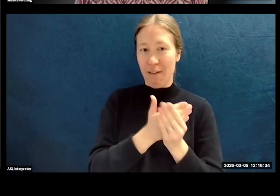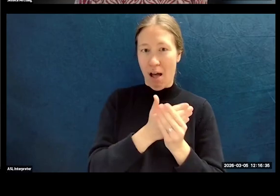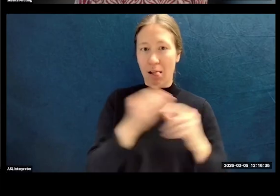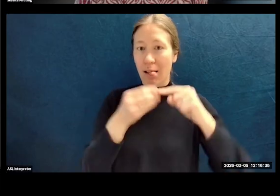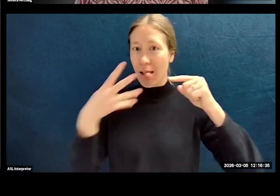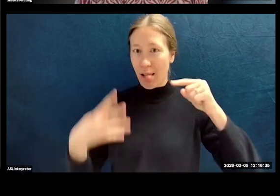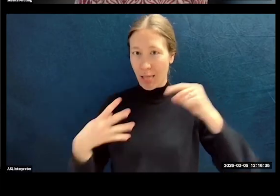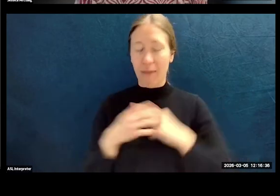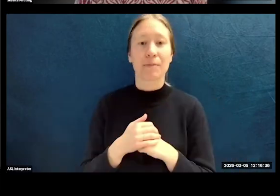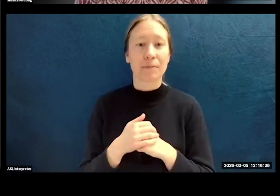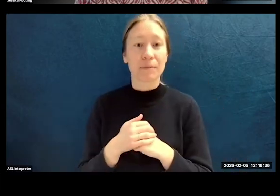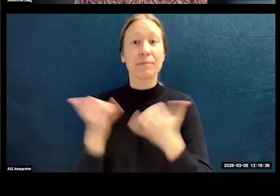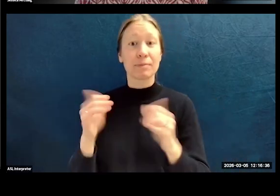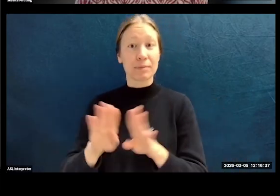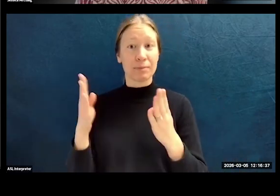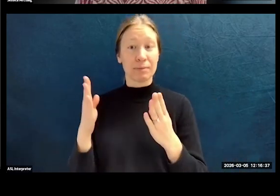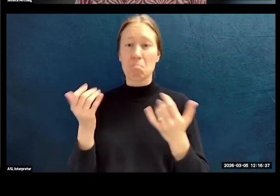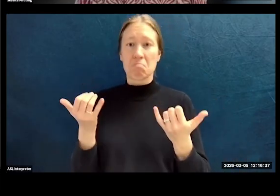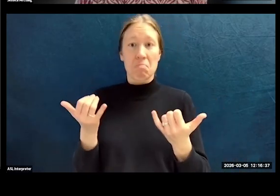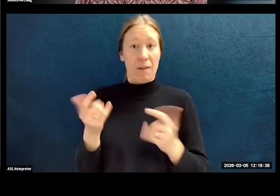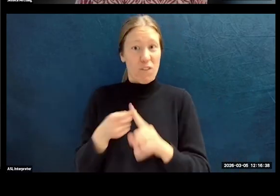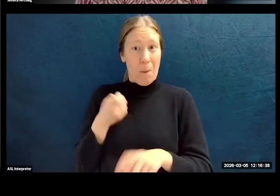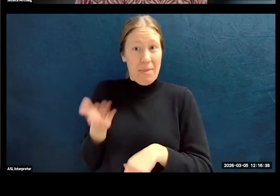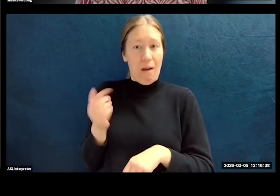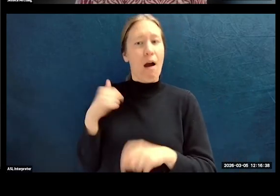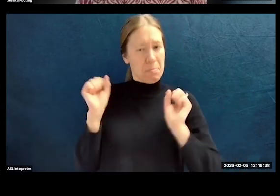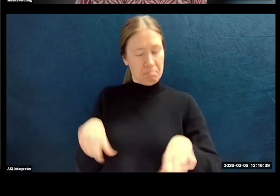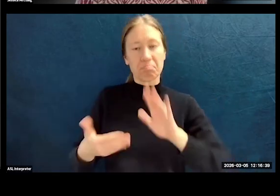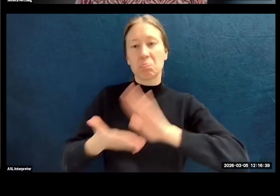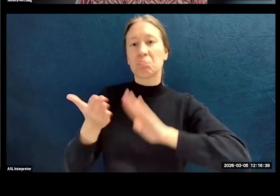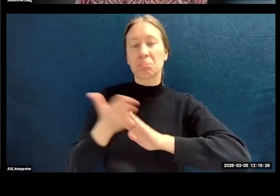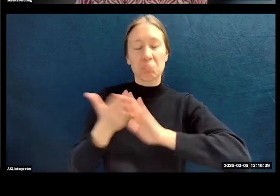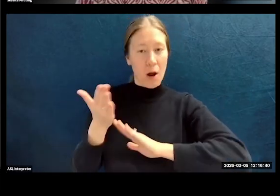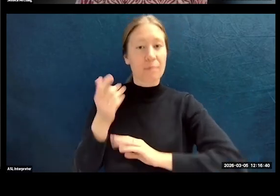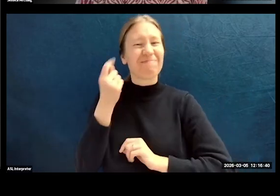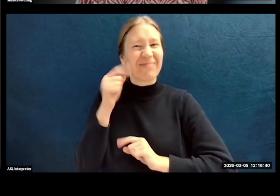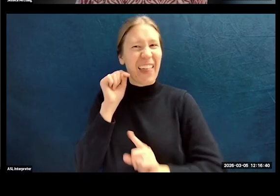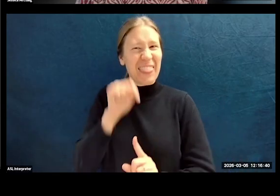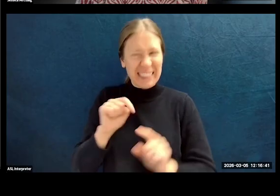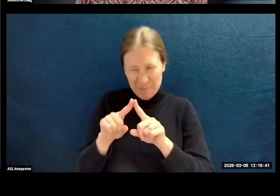And I can run the OCR function from here. However, I have limited settings in this smaller dialogue window.